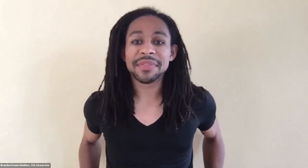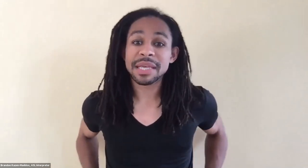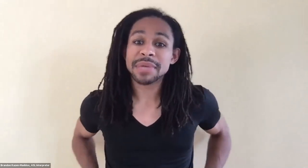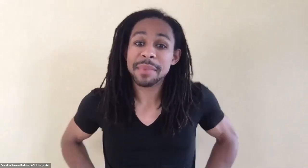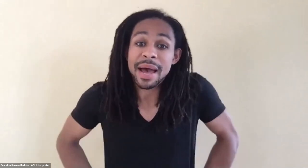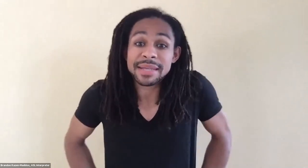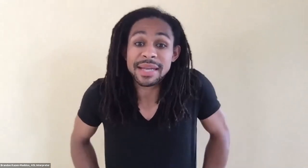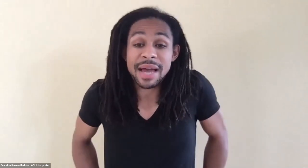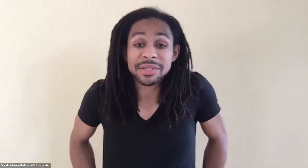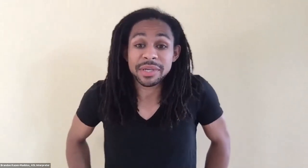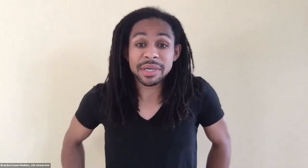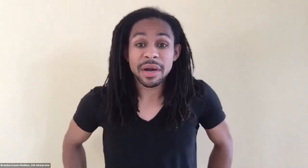At the same time, as an actor,